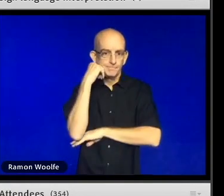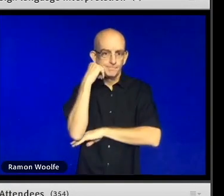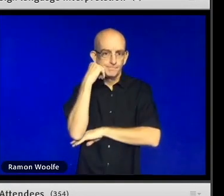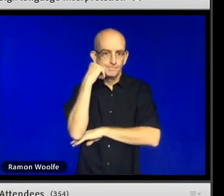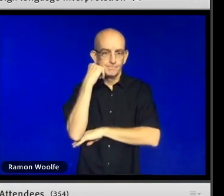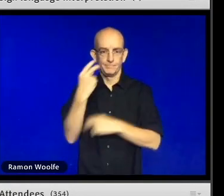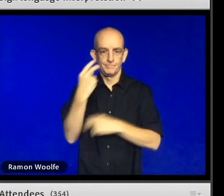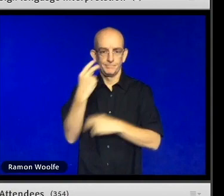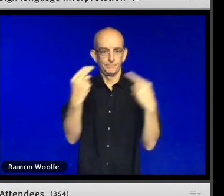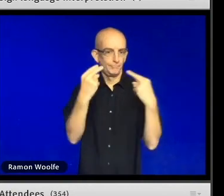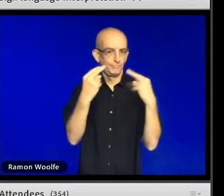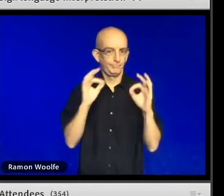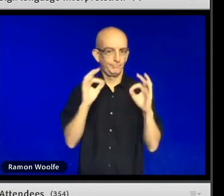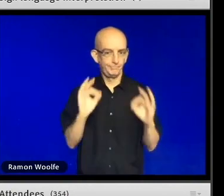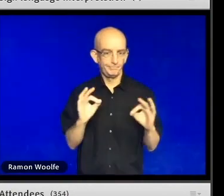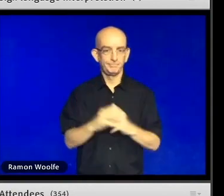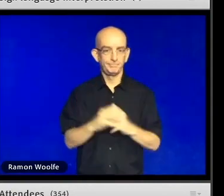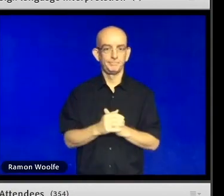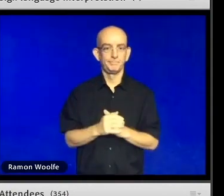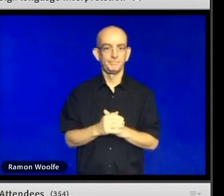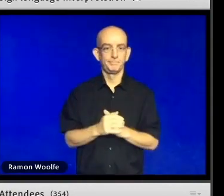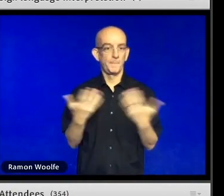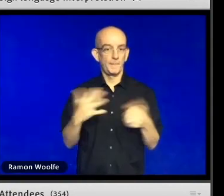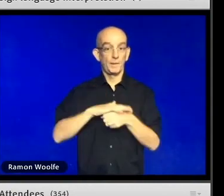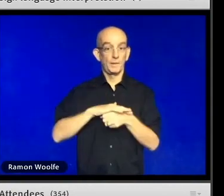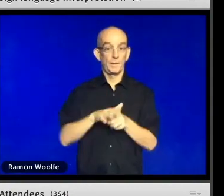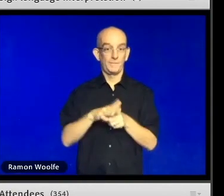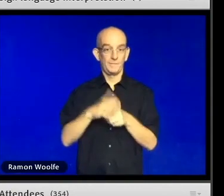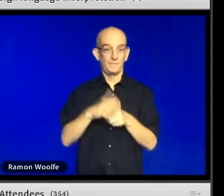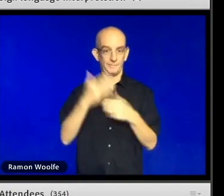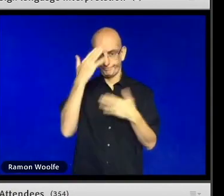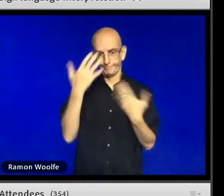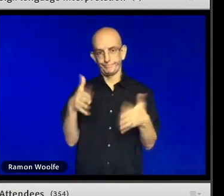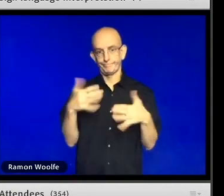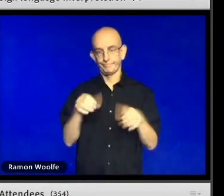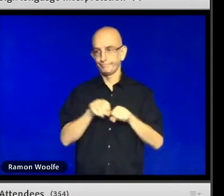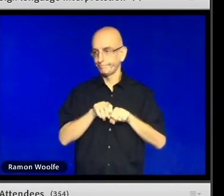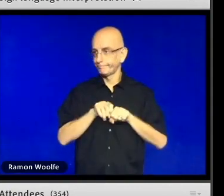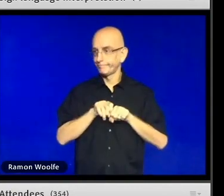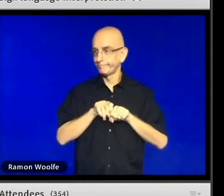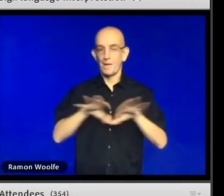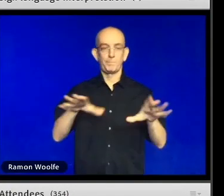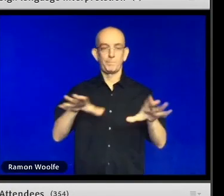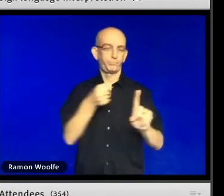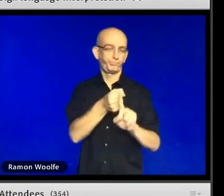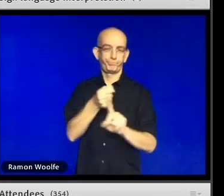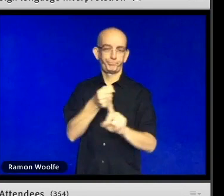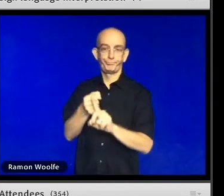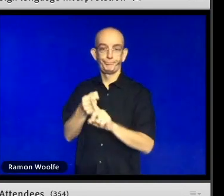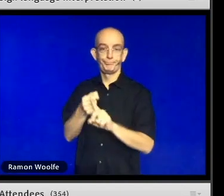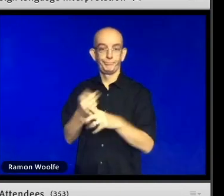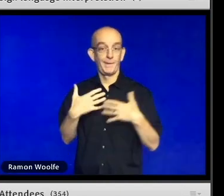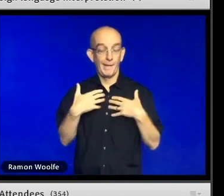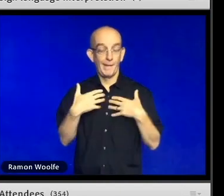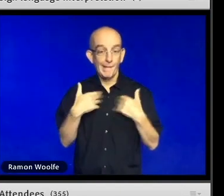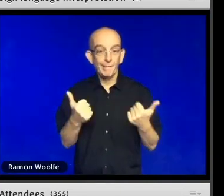all over the world, persons with disabilities are impacted and the risk factors and consequences